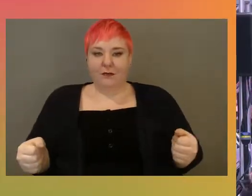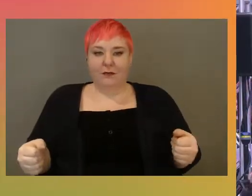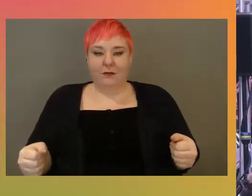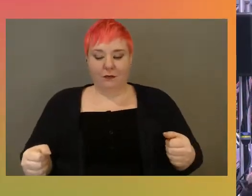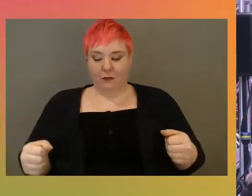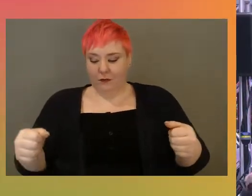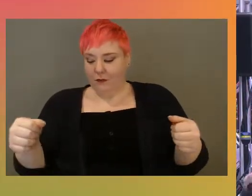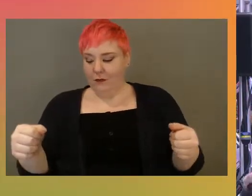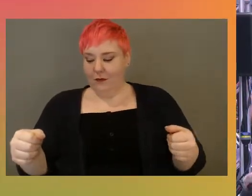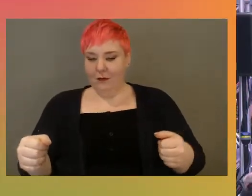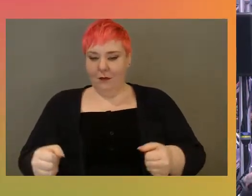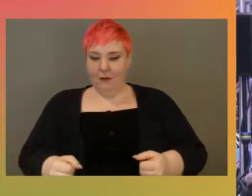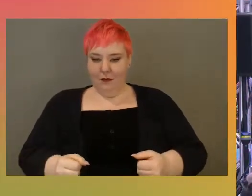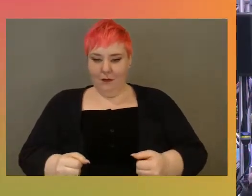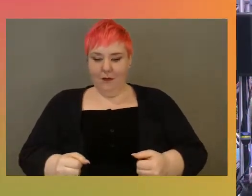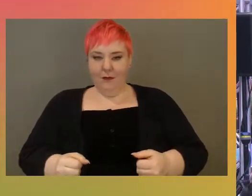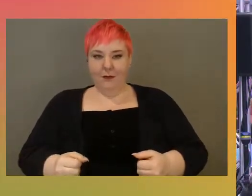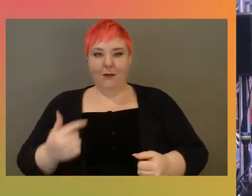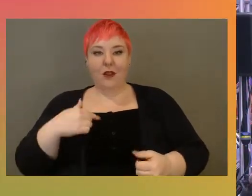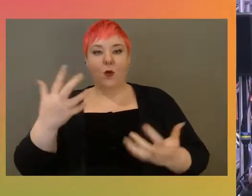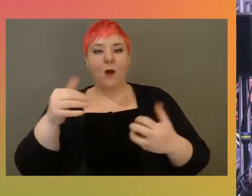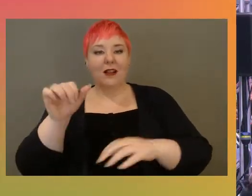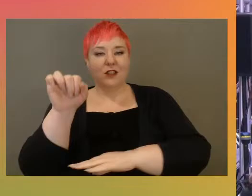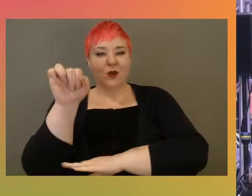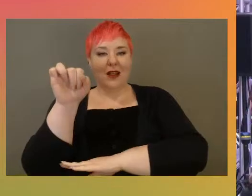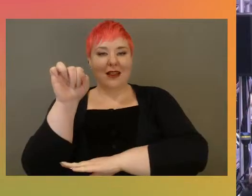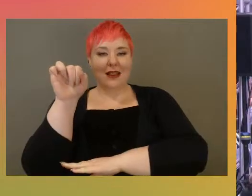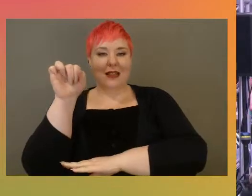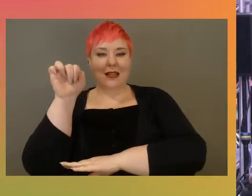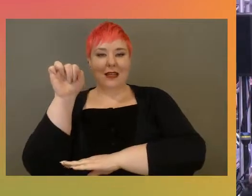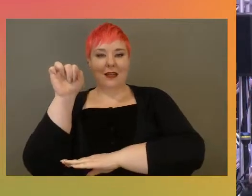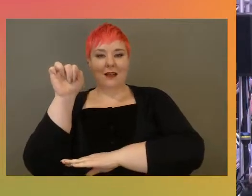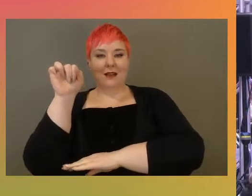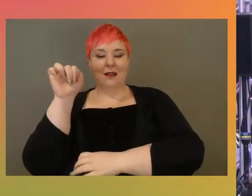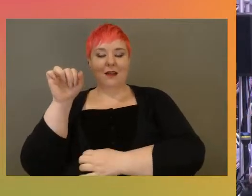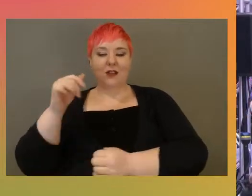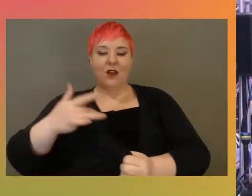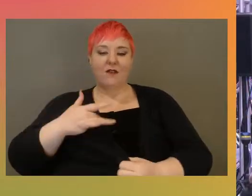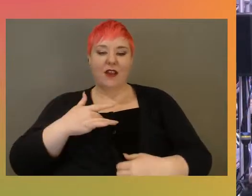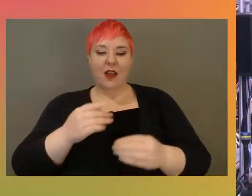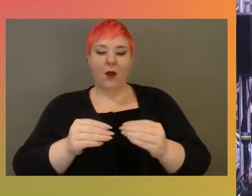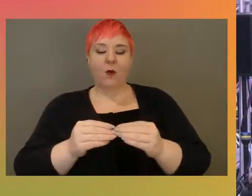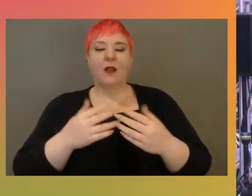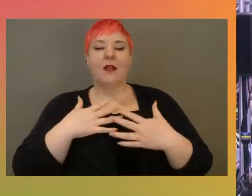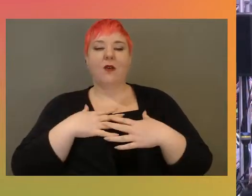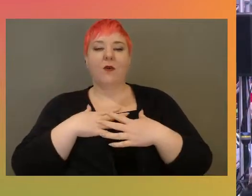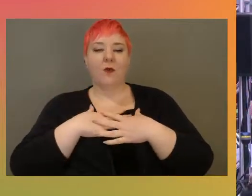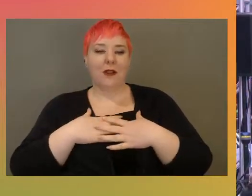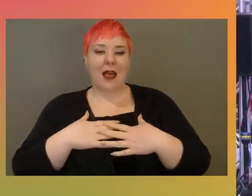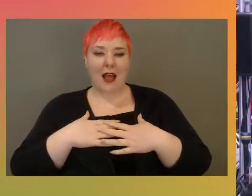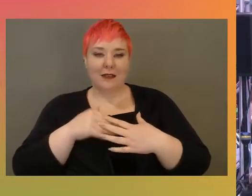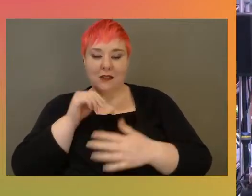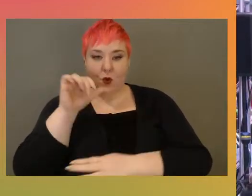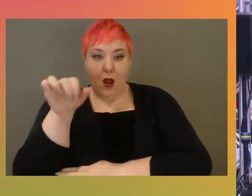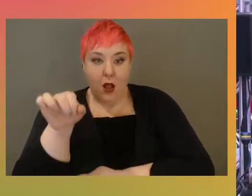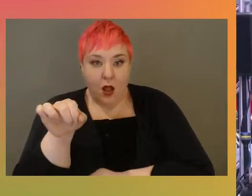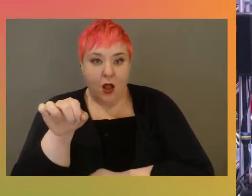ARE UNDERNEATH YOUR SHOULDERS.